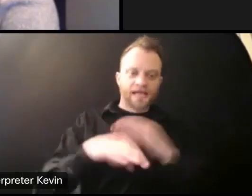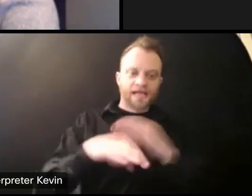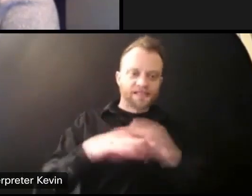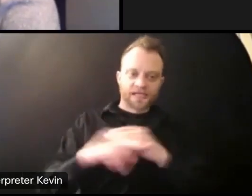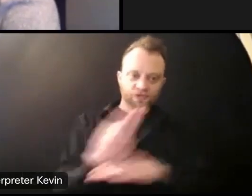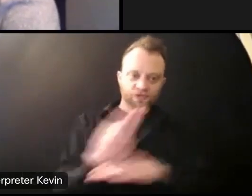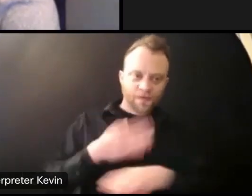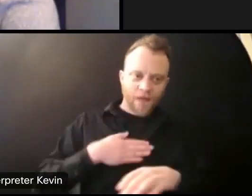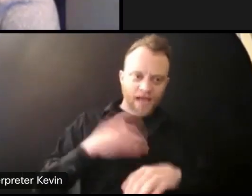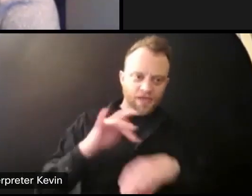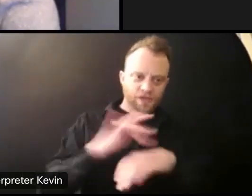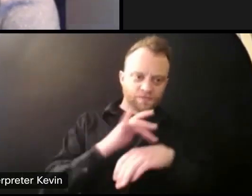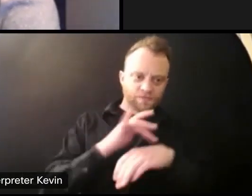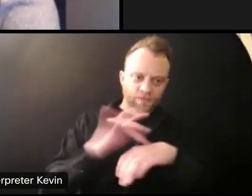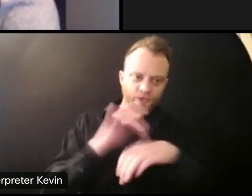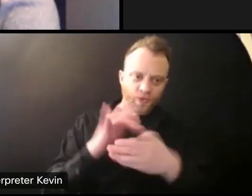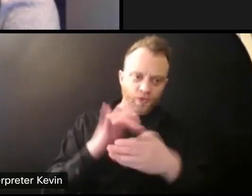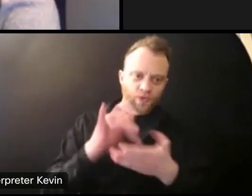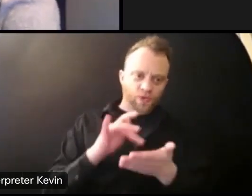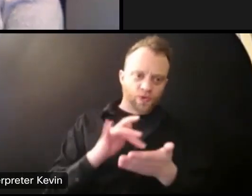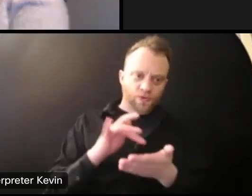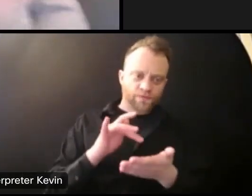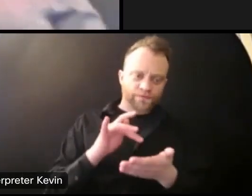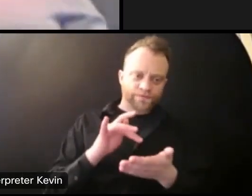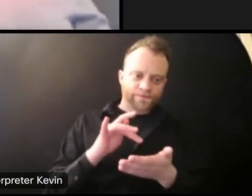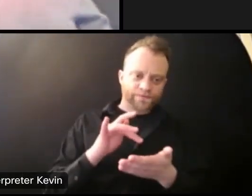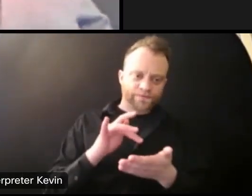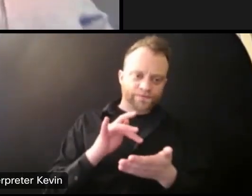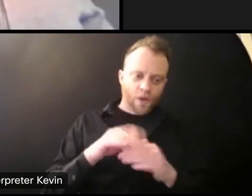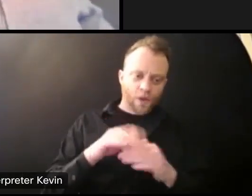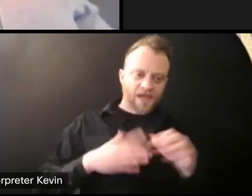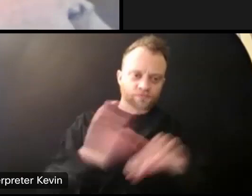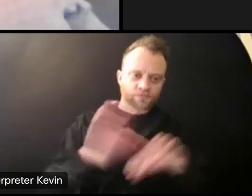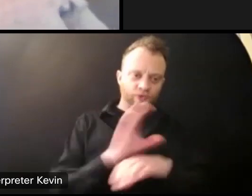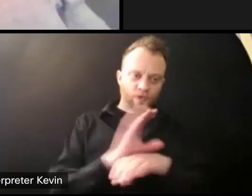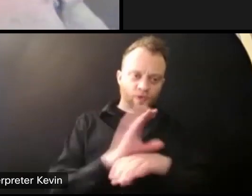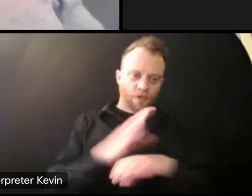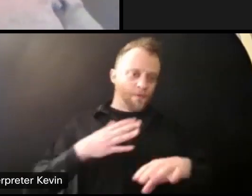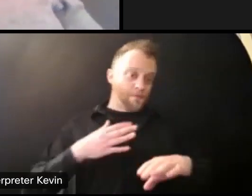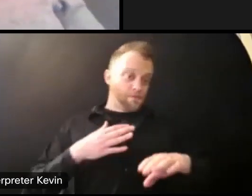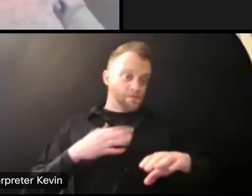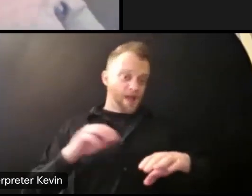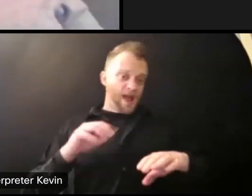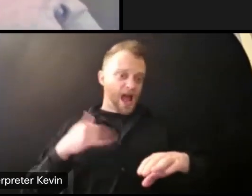you know, I'm again not sure. At least one of my colleagues had a problem also because she called